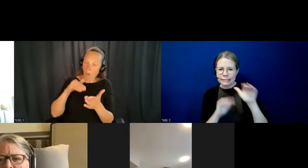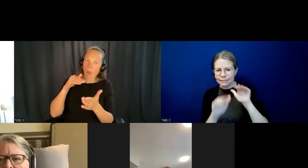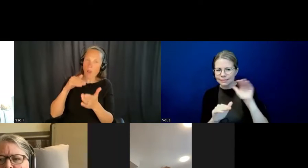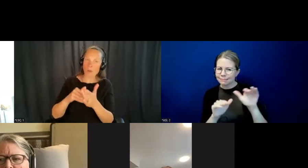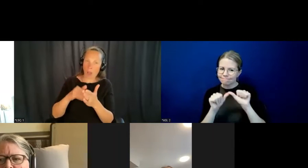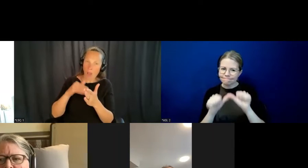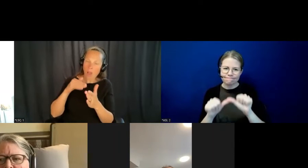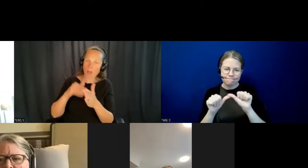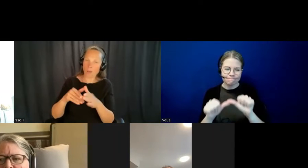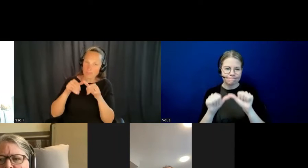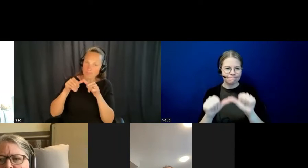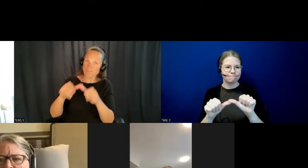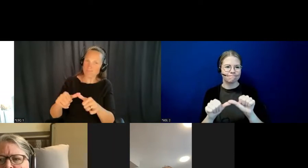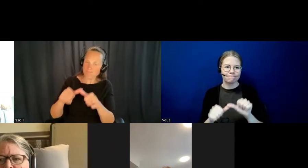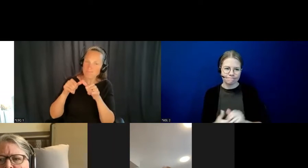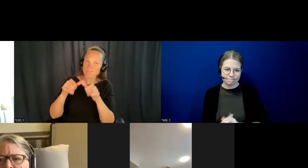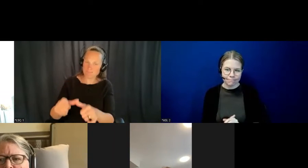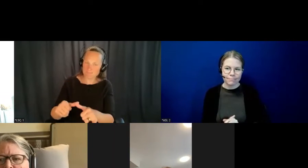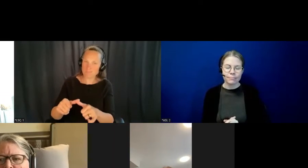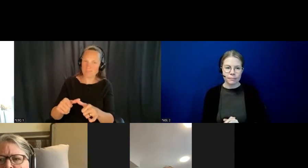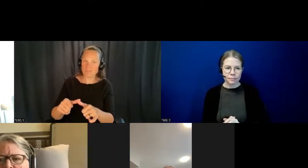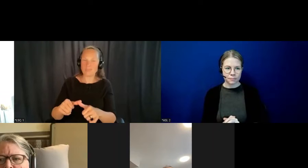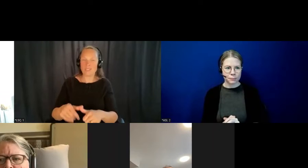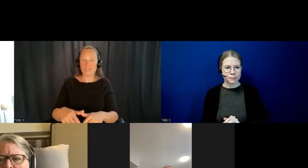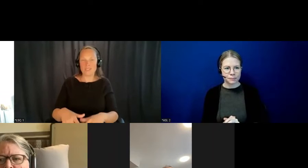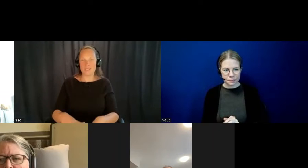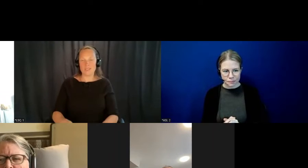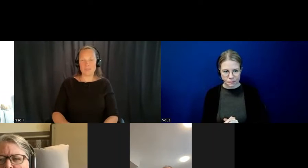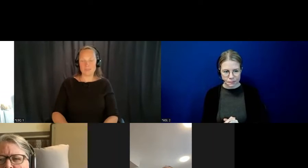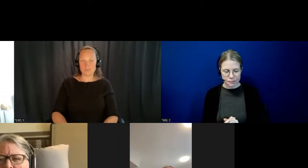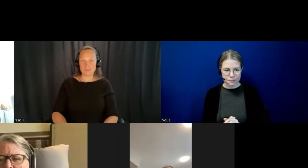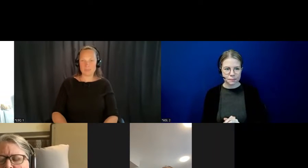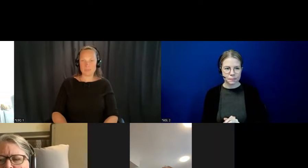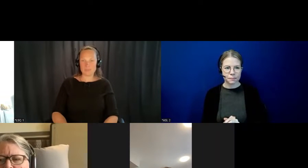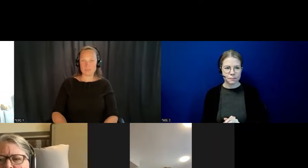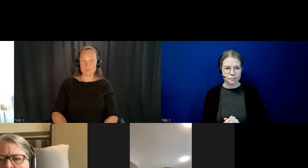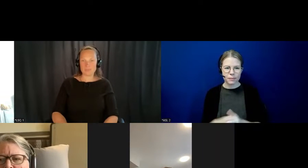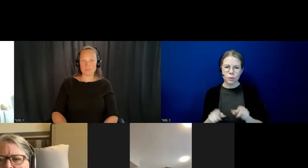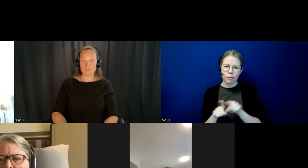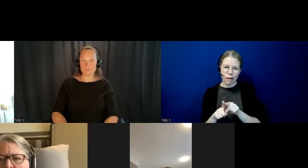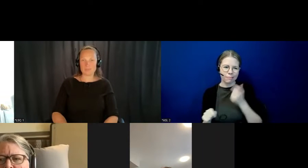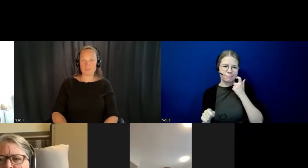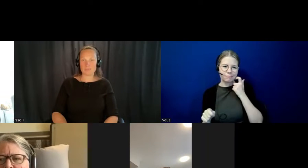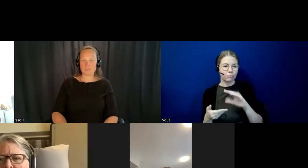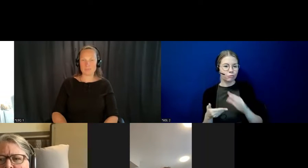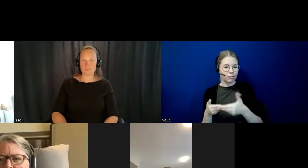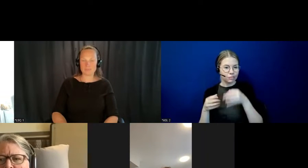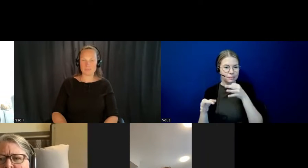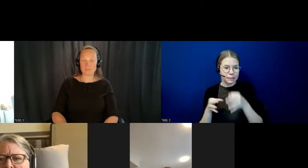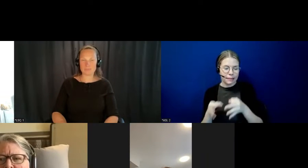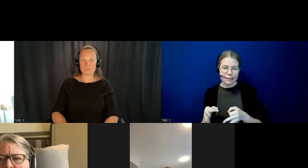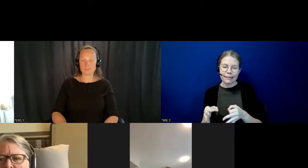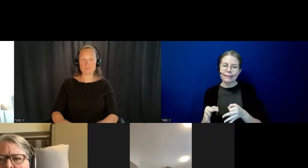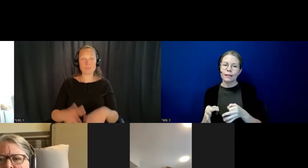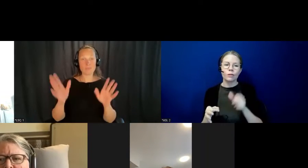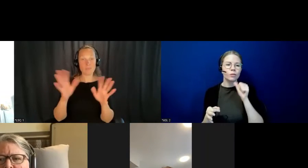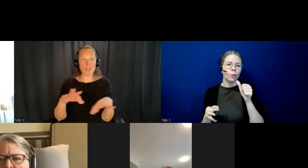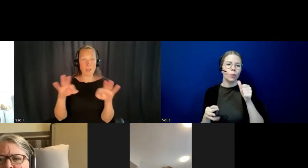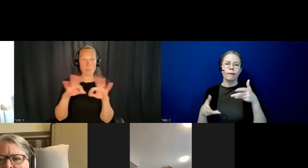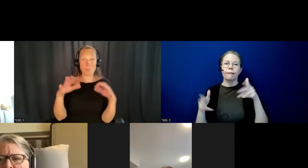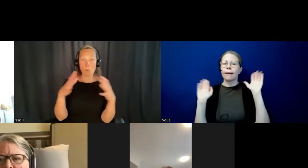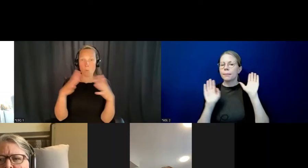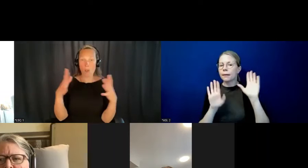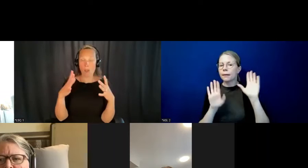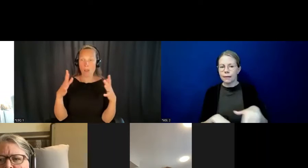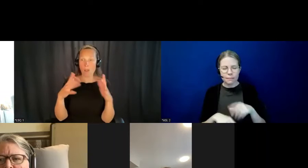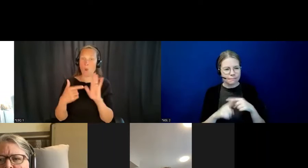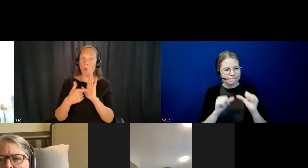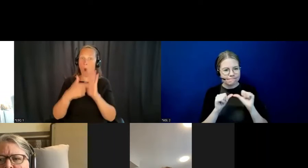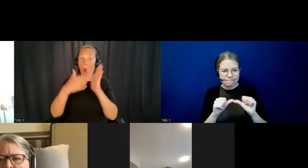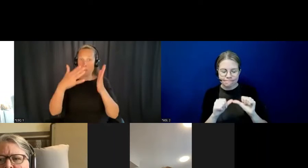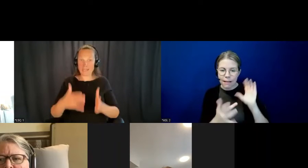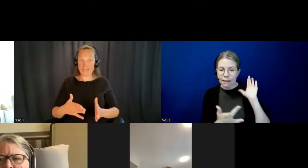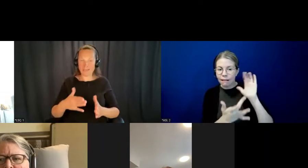KEEP CONNECTING WITH YOUR MEMBERS OF PARLIAMENT. WITH YOUR MEMBERS OF LEGISLATIVE ASSEMBLY. THE